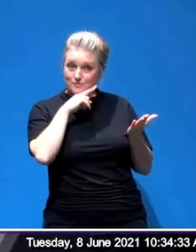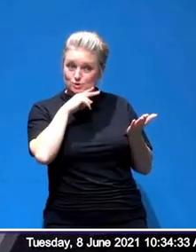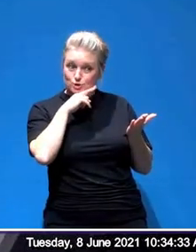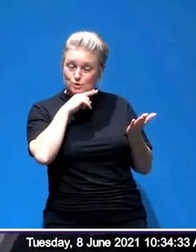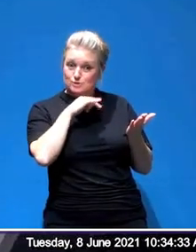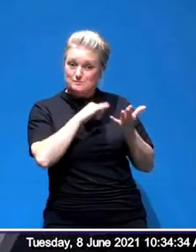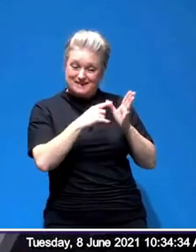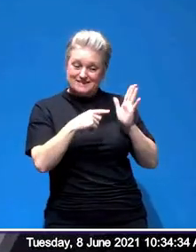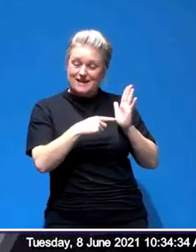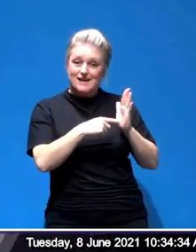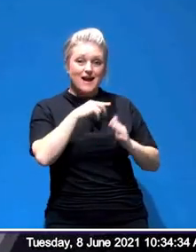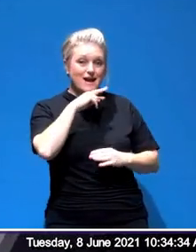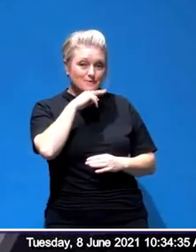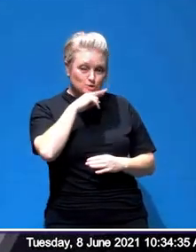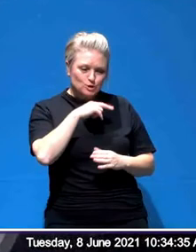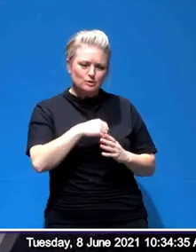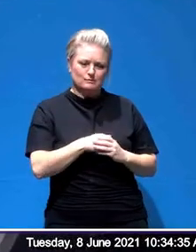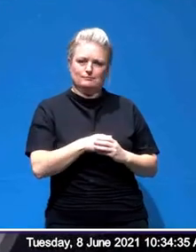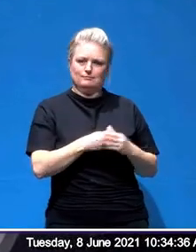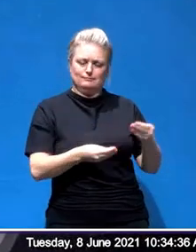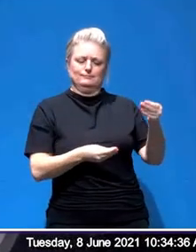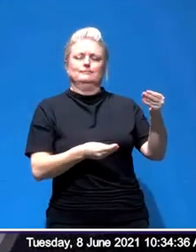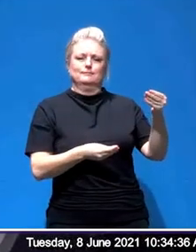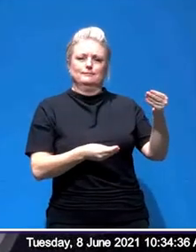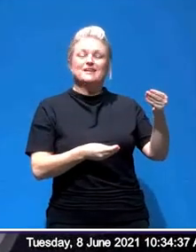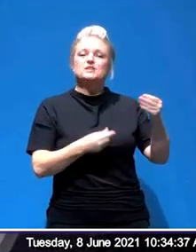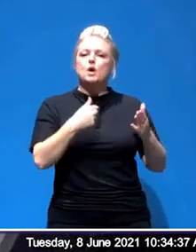The following day, I wrote a letter of complaint to Wayne Cunningham,